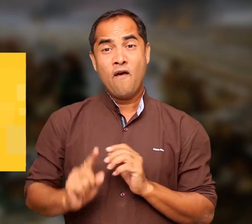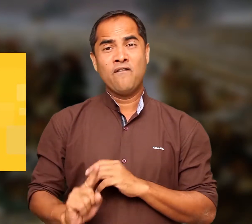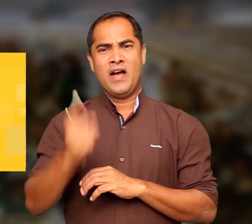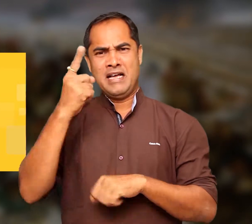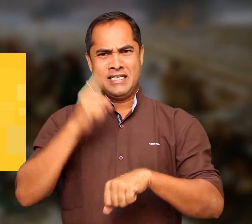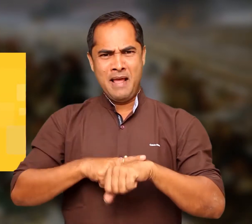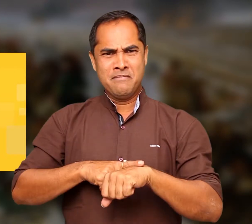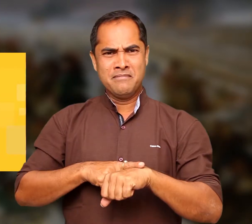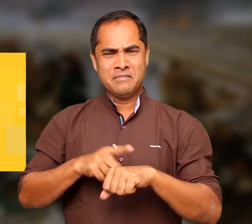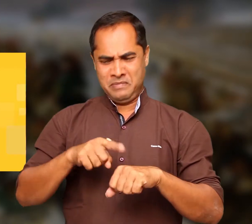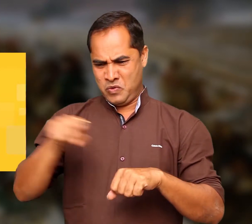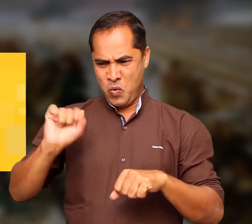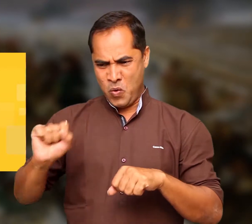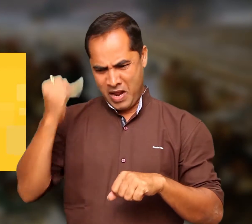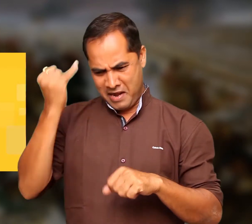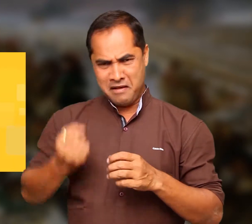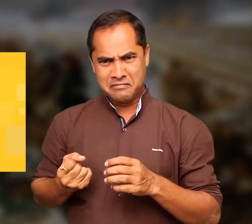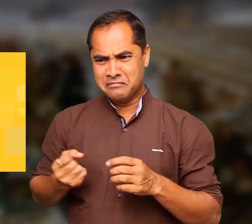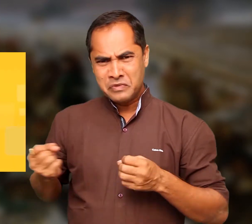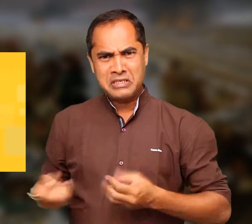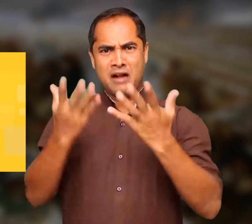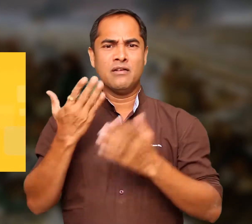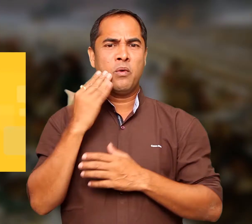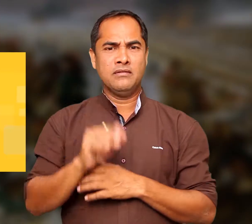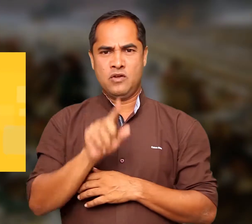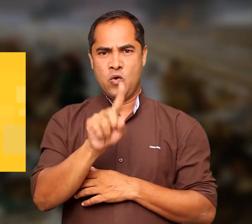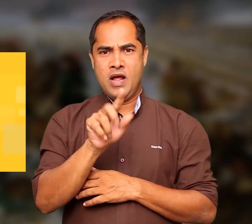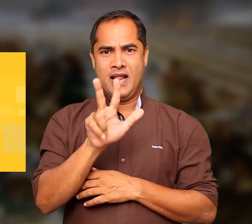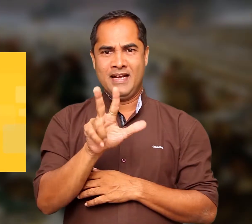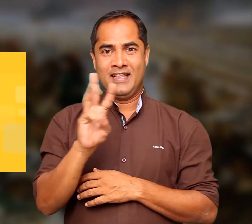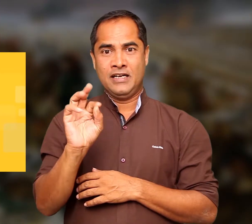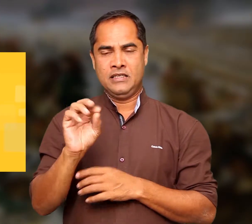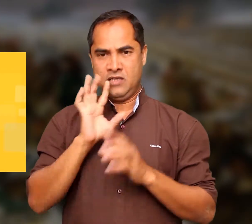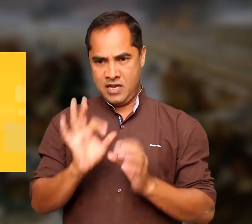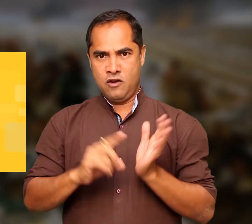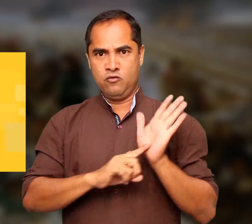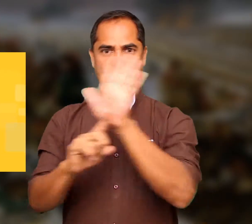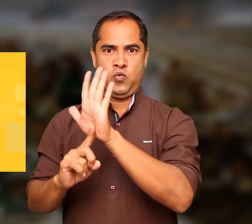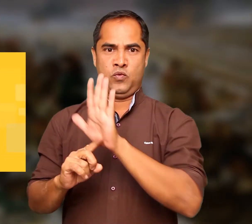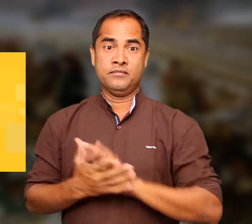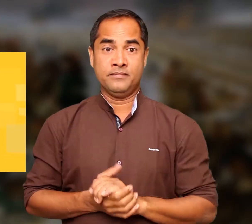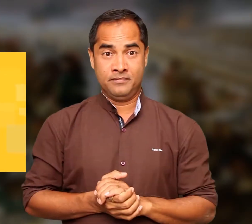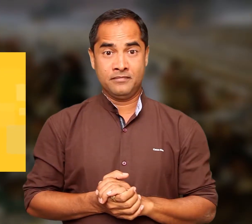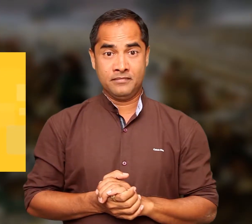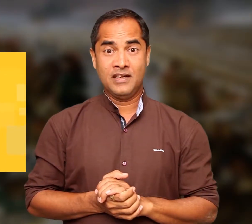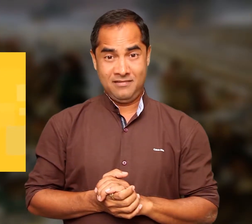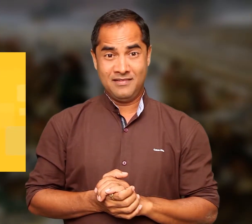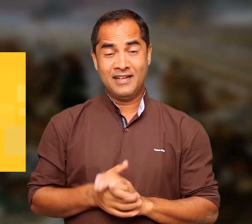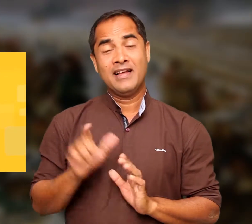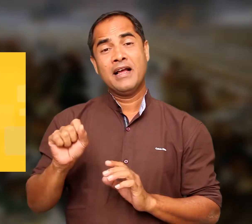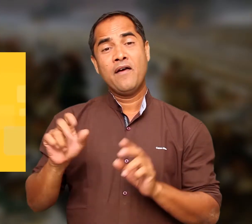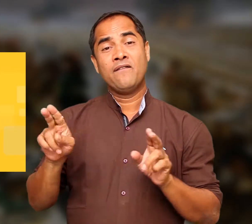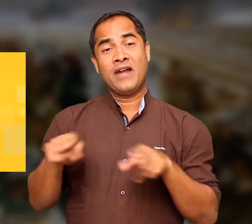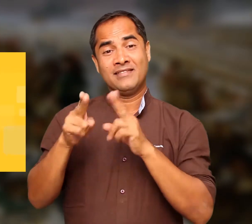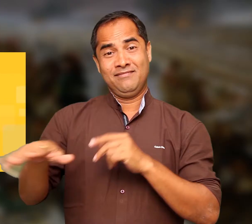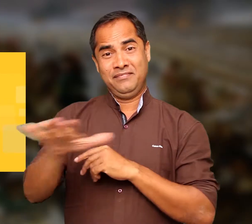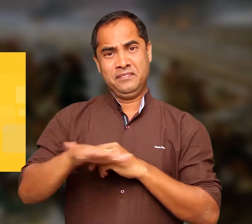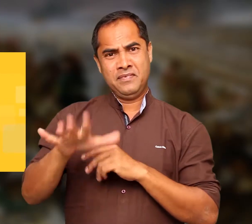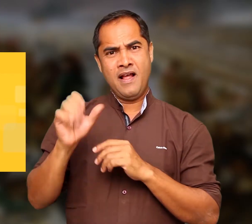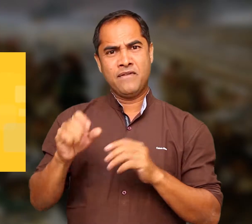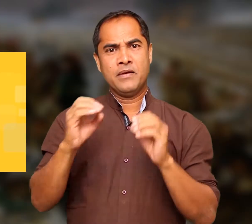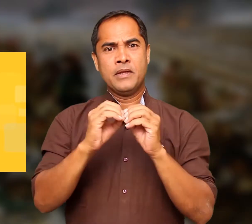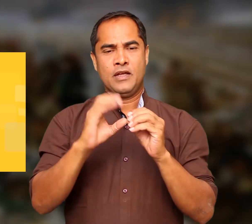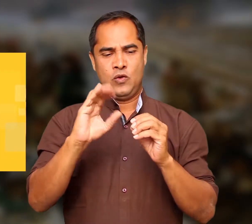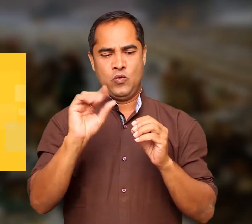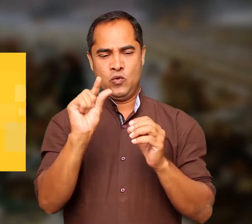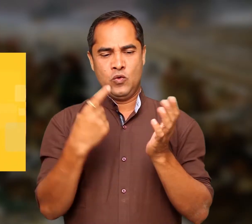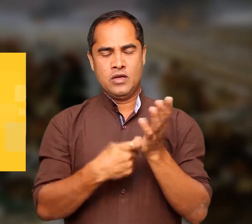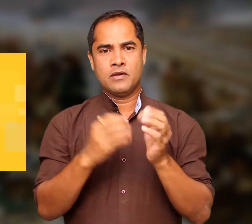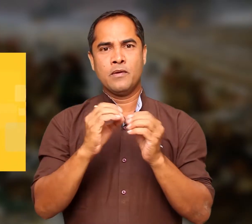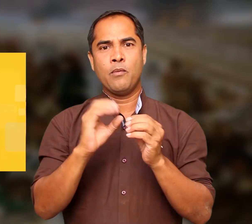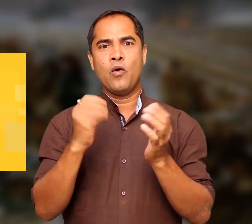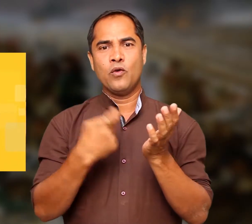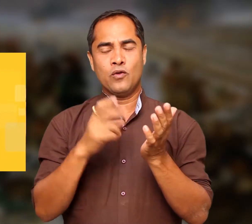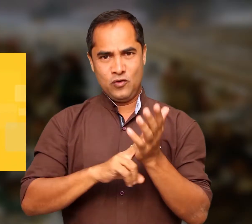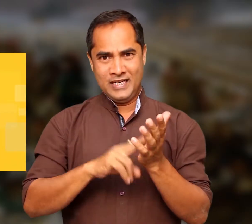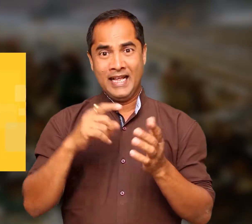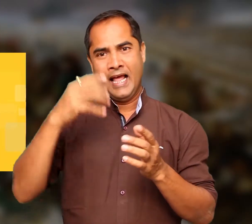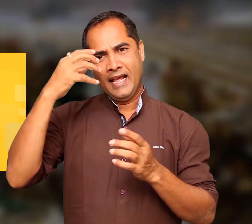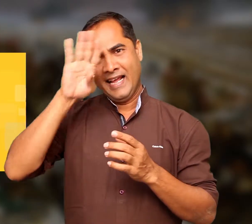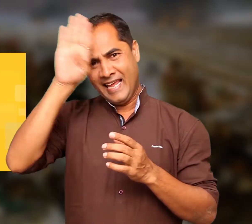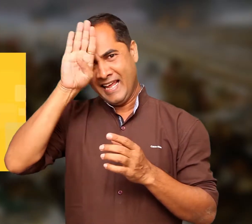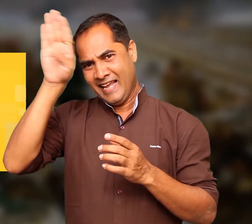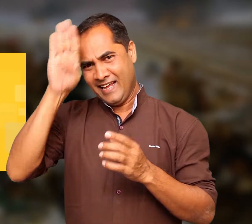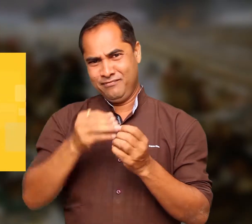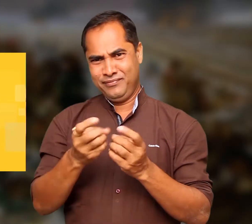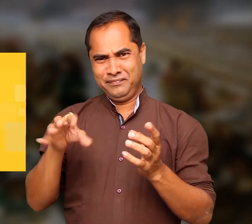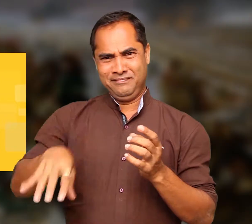upheaval took place in France in July 1830. The Bourbon kings were overthrown